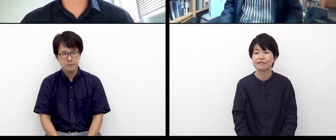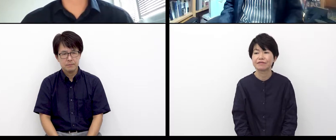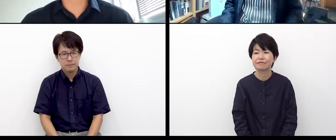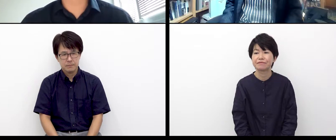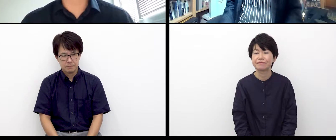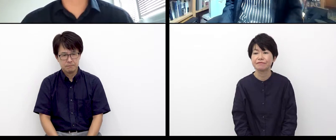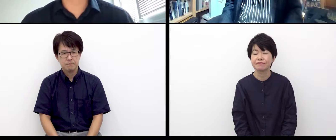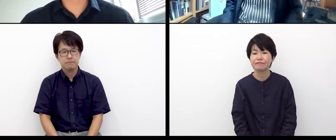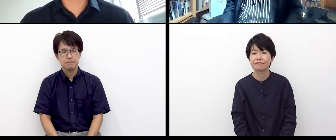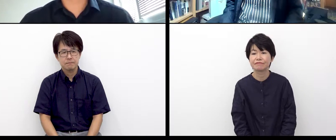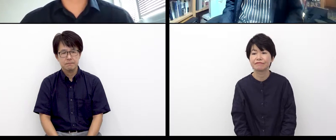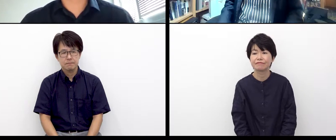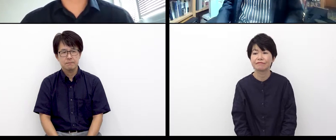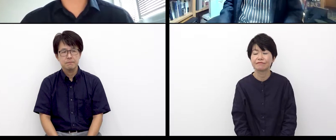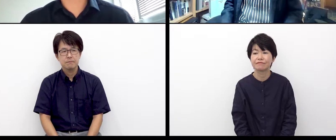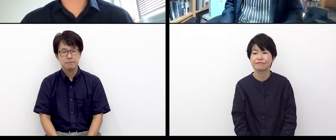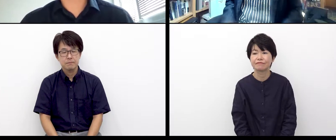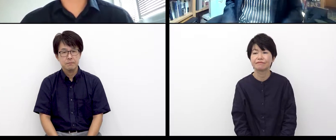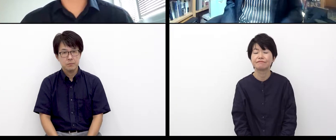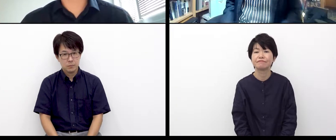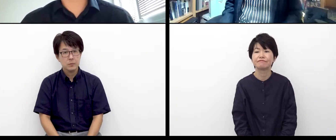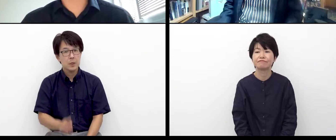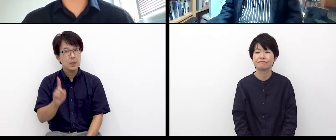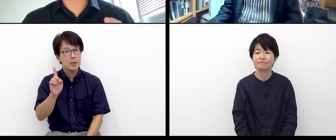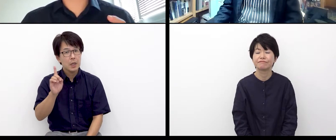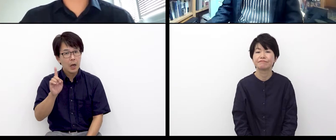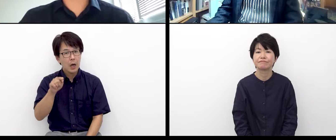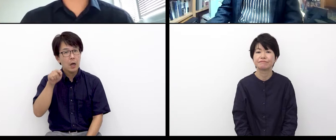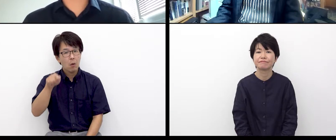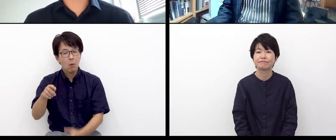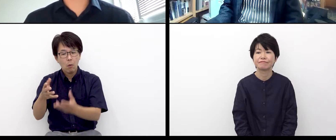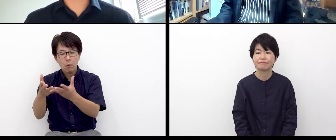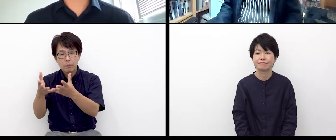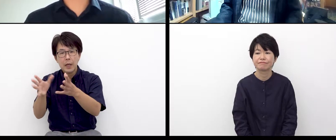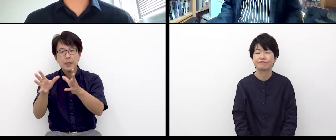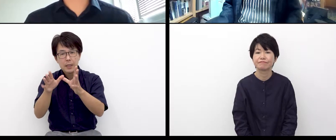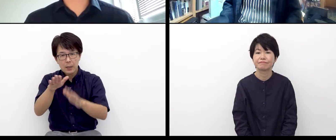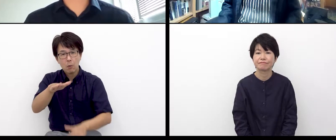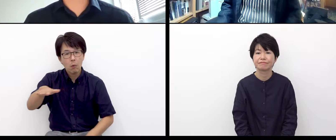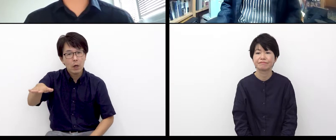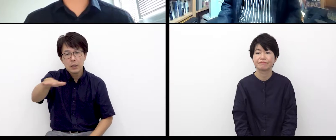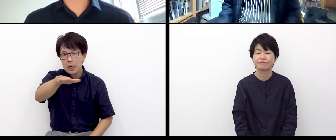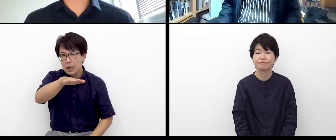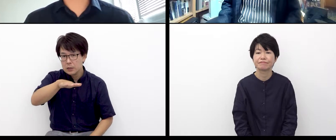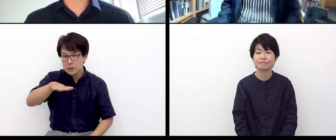The methodologies